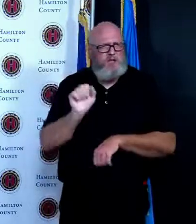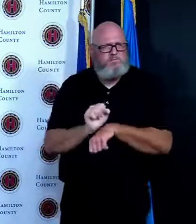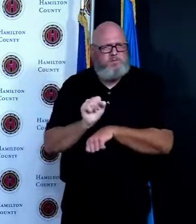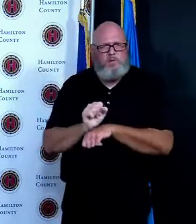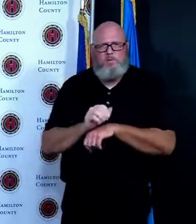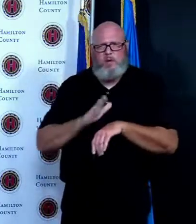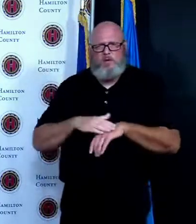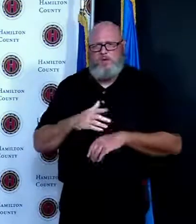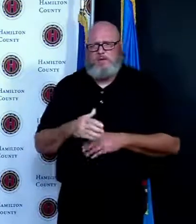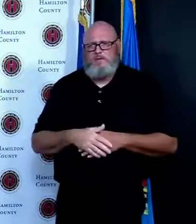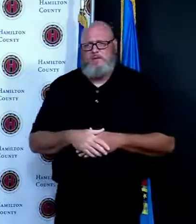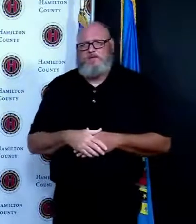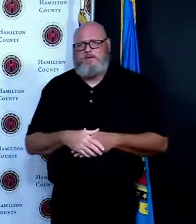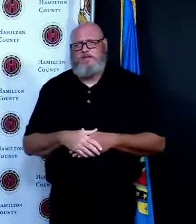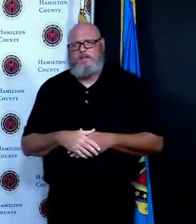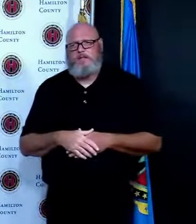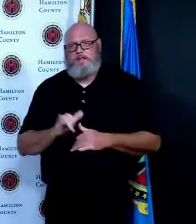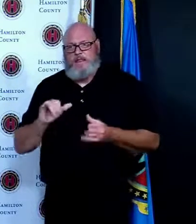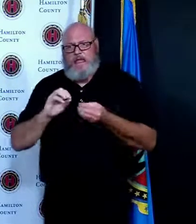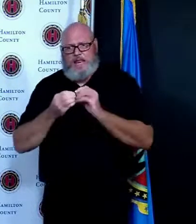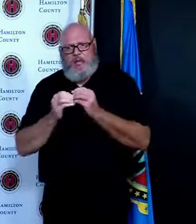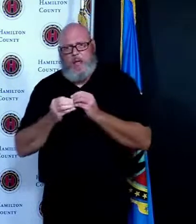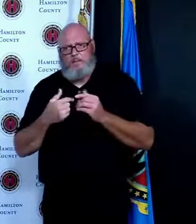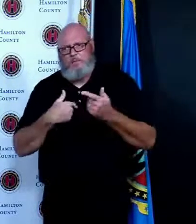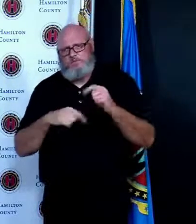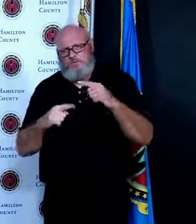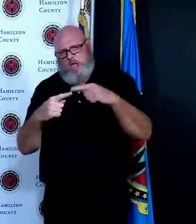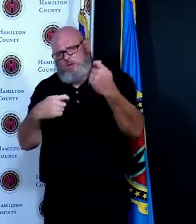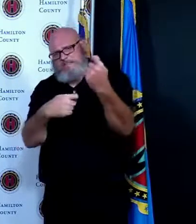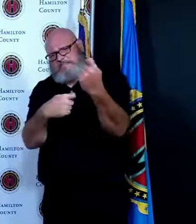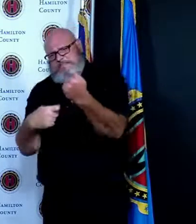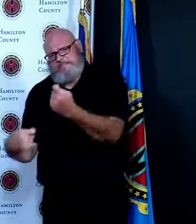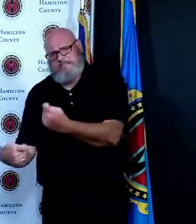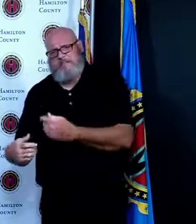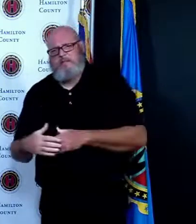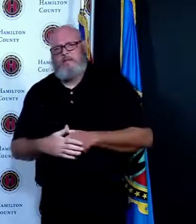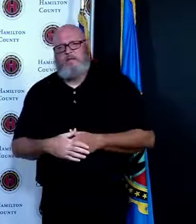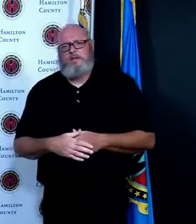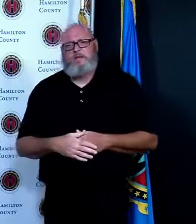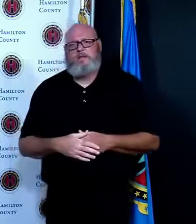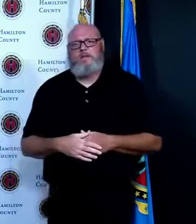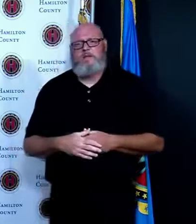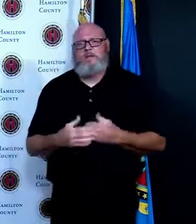assistance here like many counties are doing throughout the US so thanks to our our team at